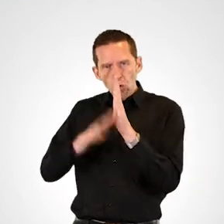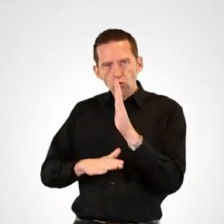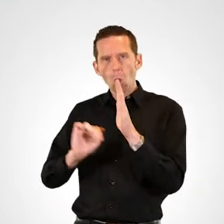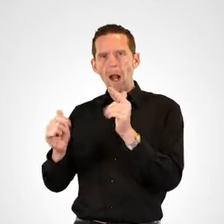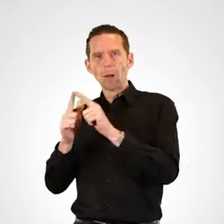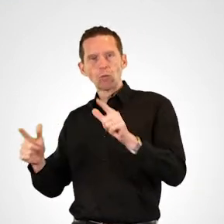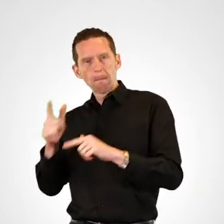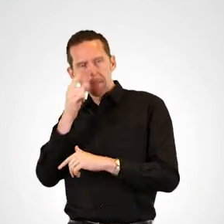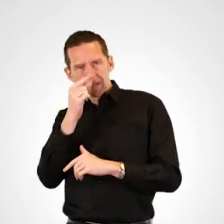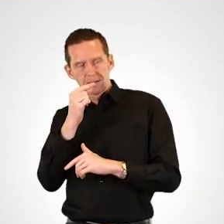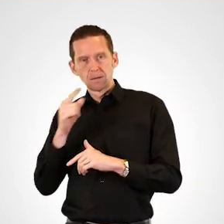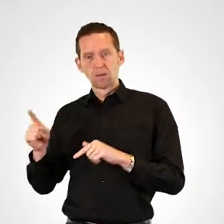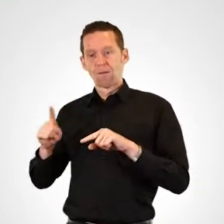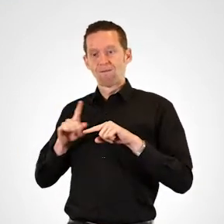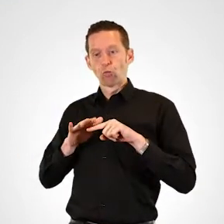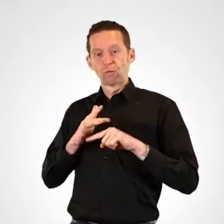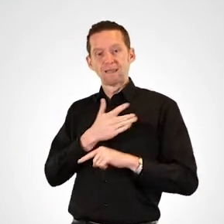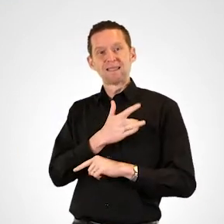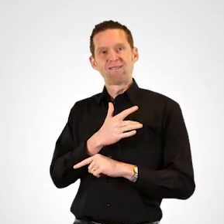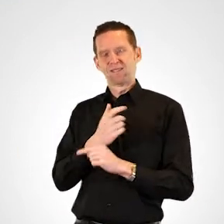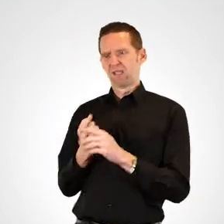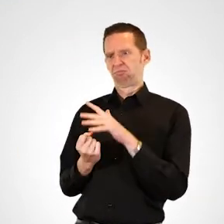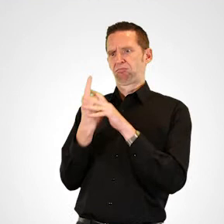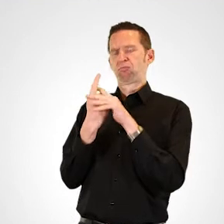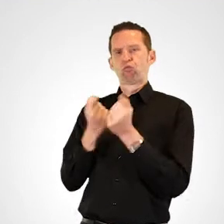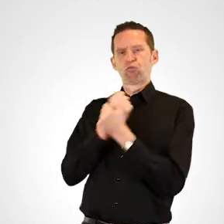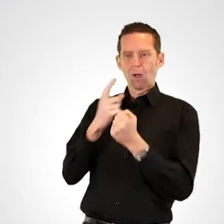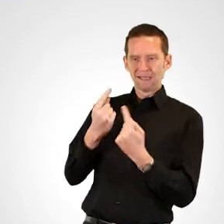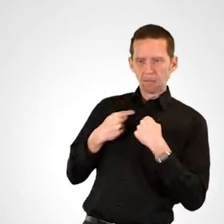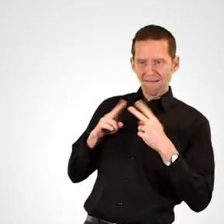phonological sensitivity really sings out as a strong predictor.